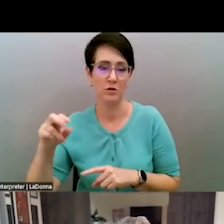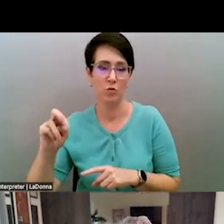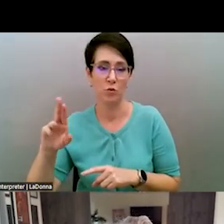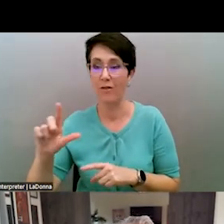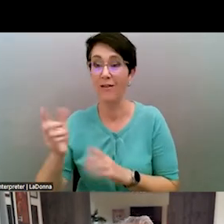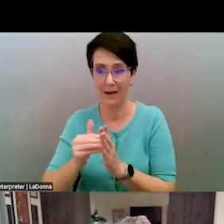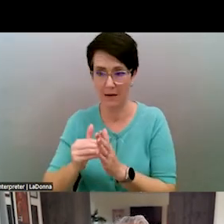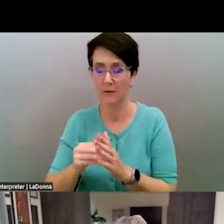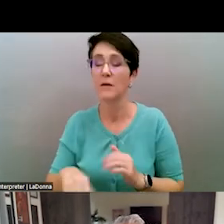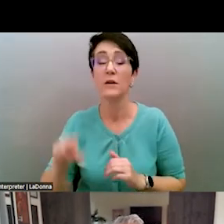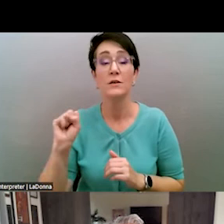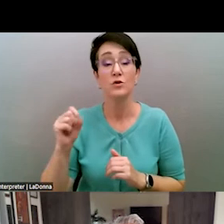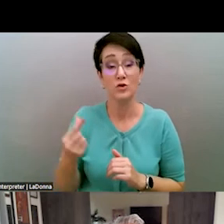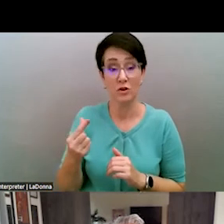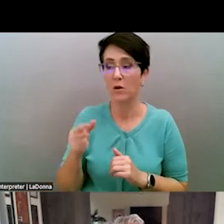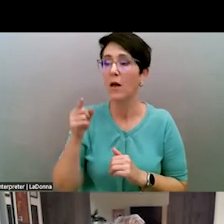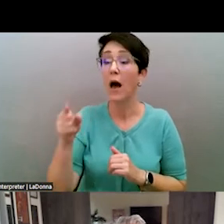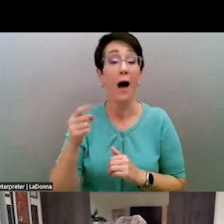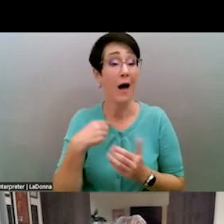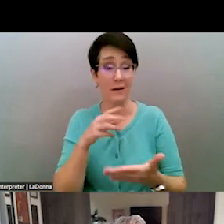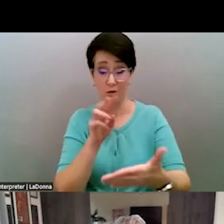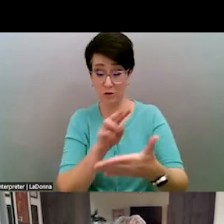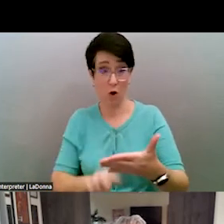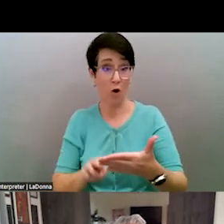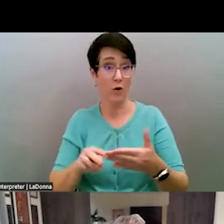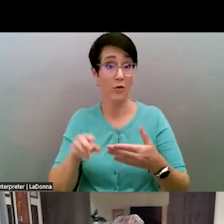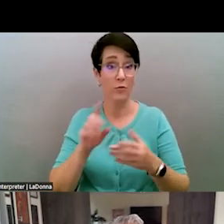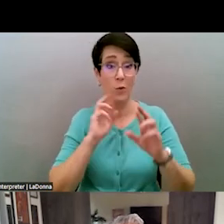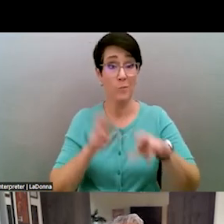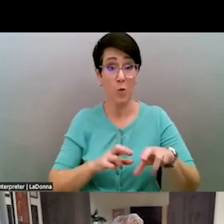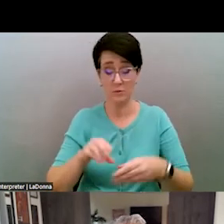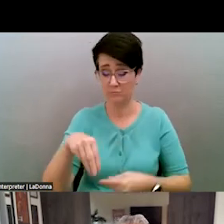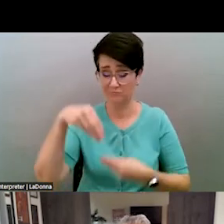OUT OF THERE, RECOMMENDATIONS FROM THAT. YOU KNOW, A LOT, WHICH, YOU ALL ARE DOING HERE.